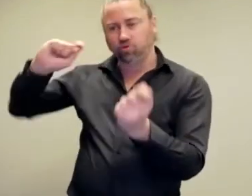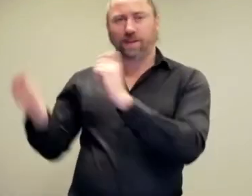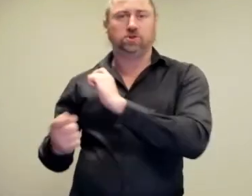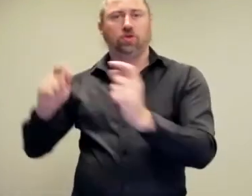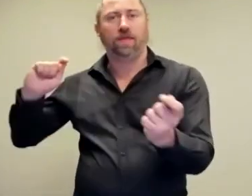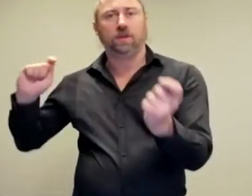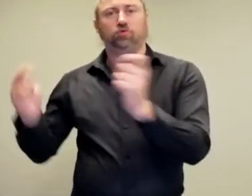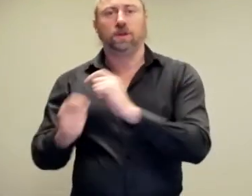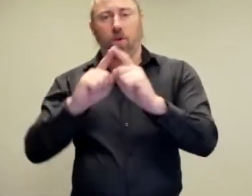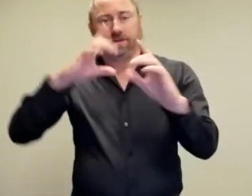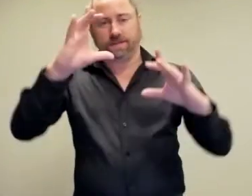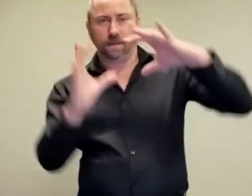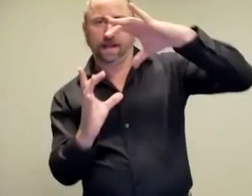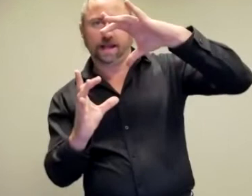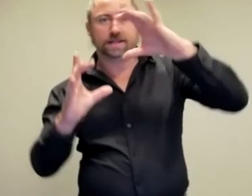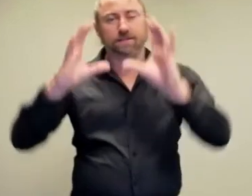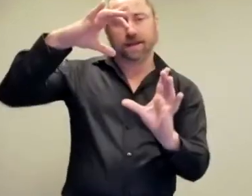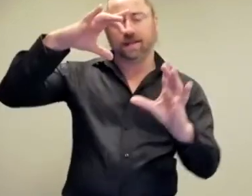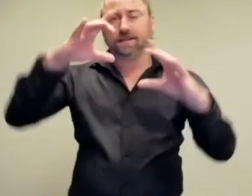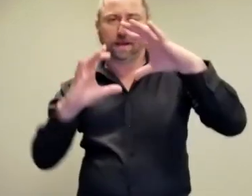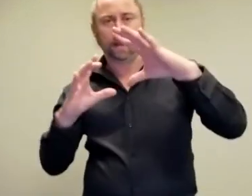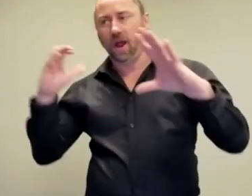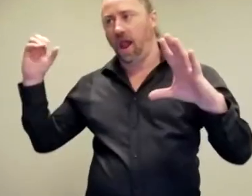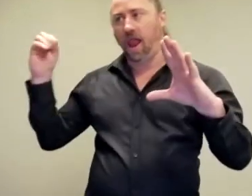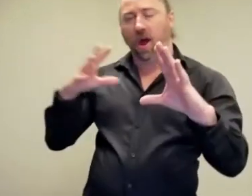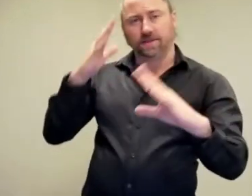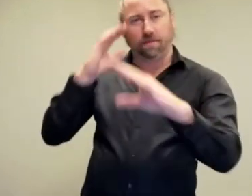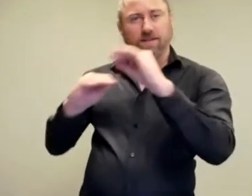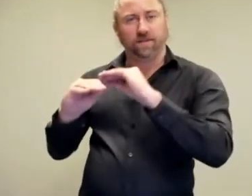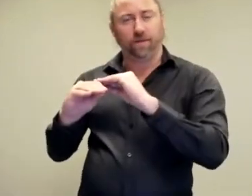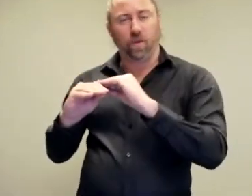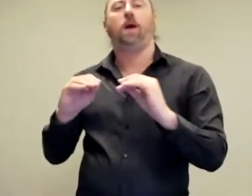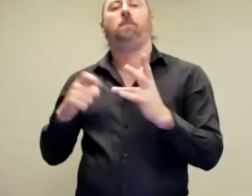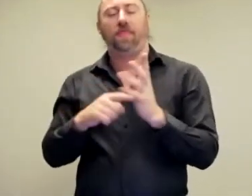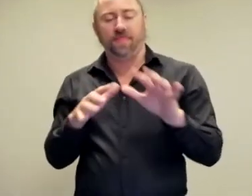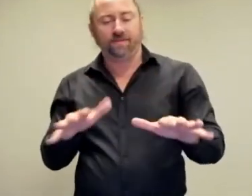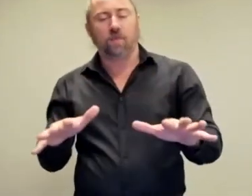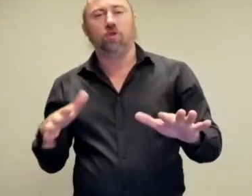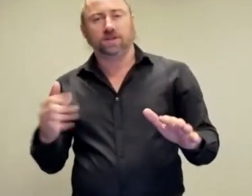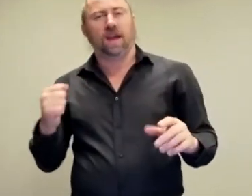the spinning parts of the coloured spectrum, yet the harmonic vibration and wailing sound